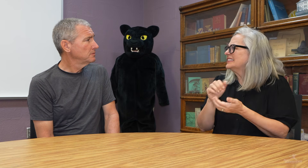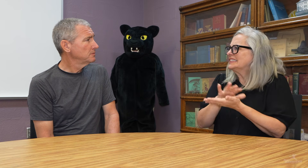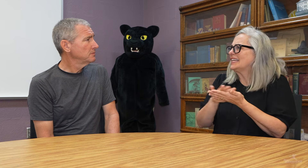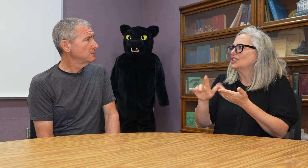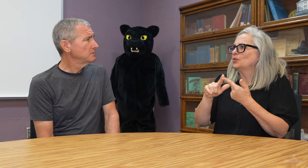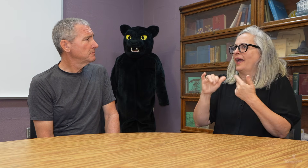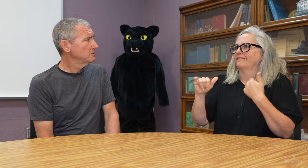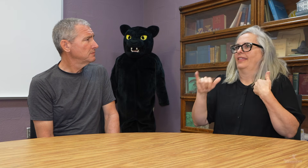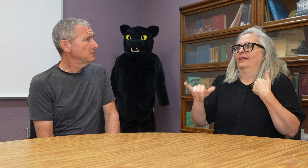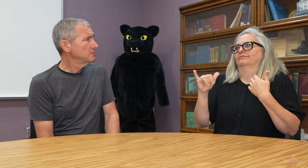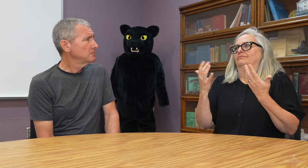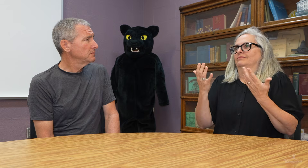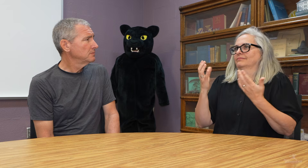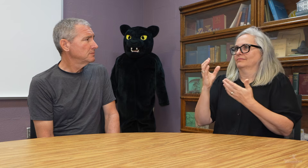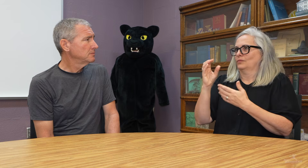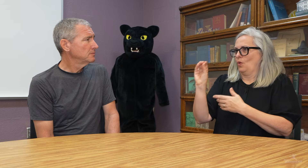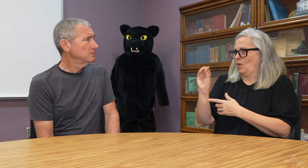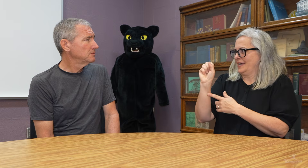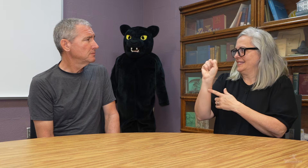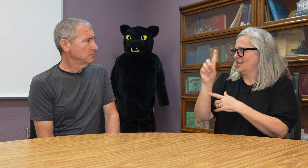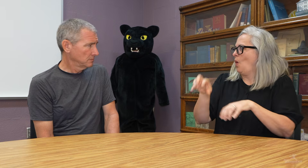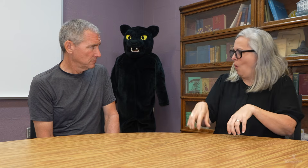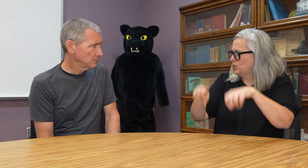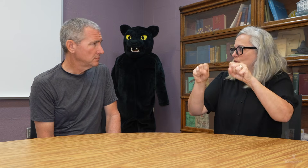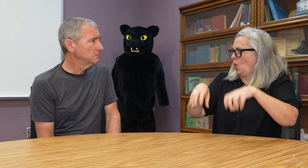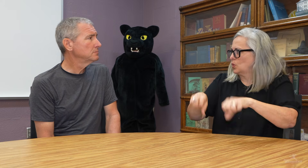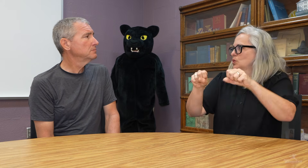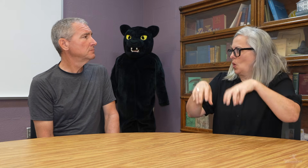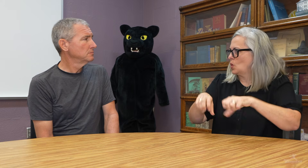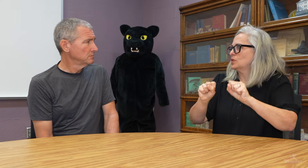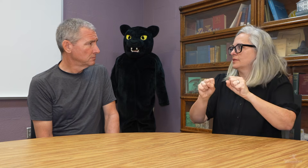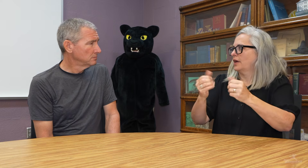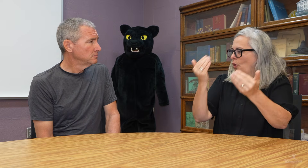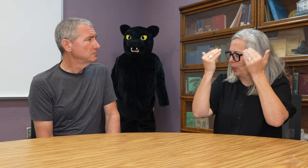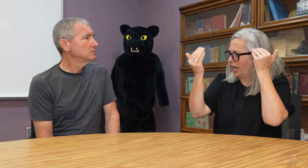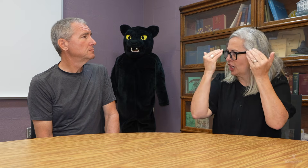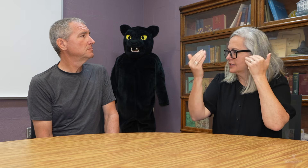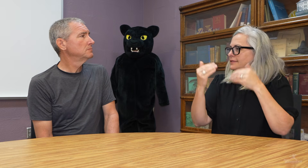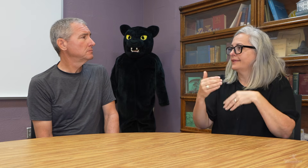It’s been nice to have OSD host a variety of events and spread awareness.